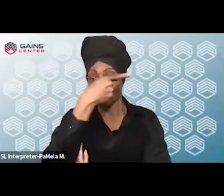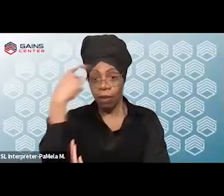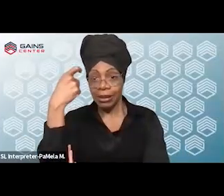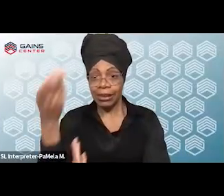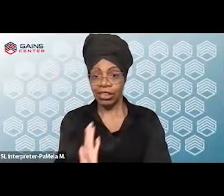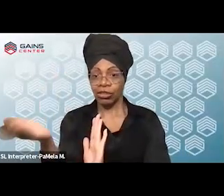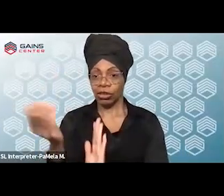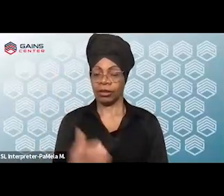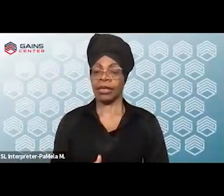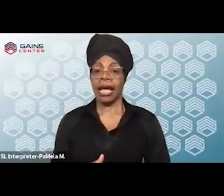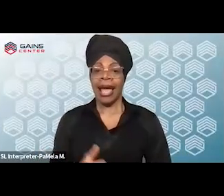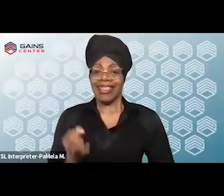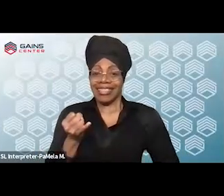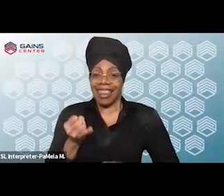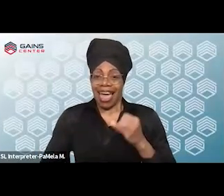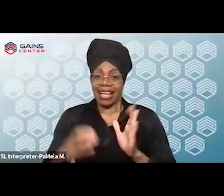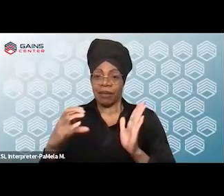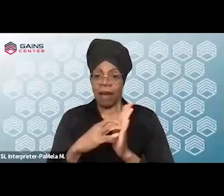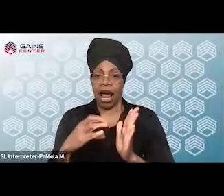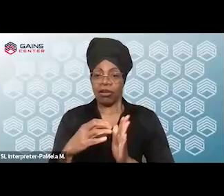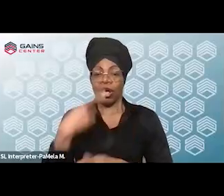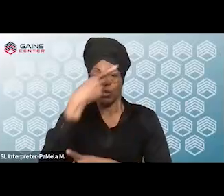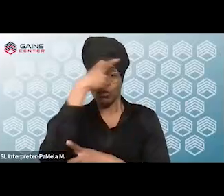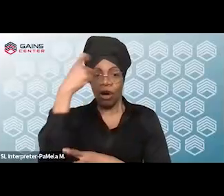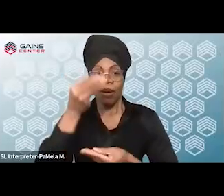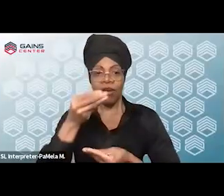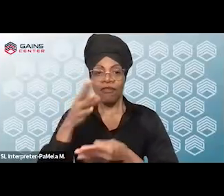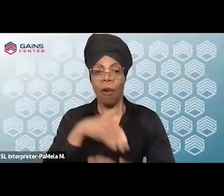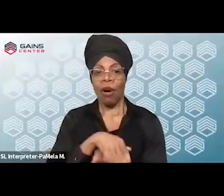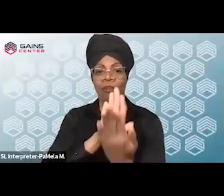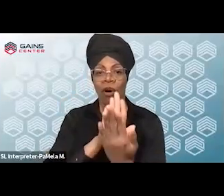And I love this last paragraph. Trauma-informed approaches may include